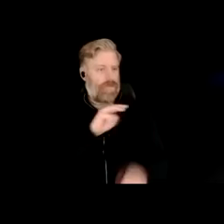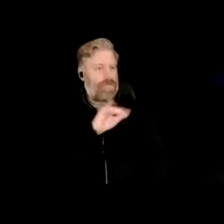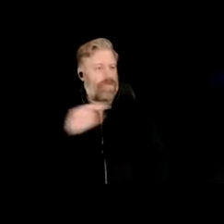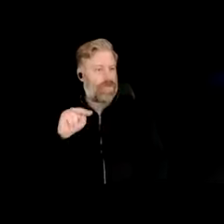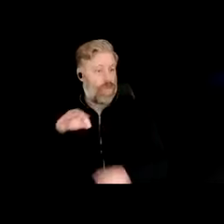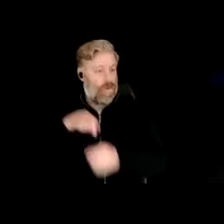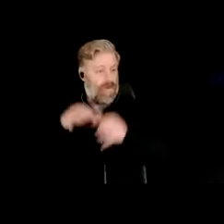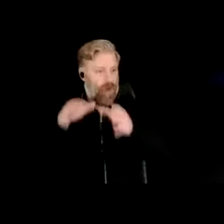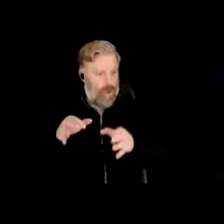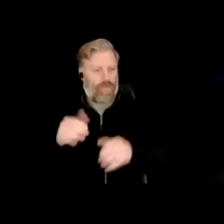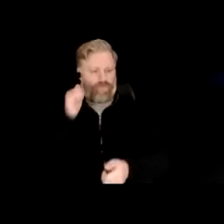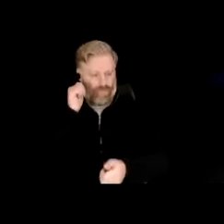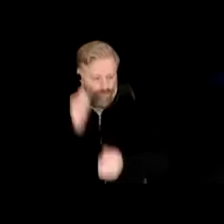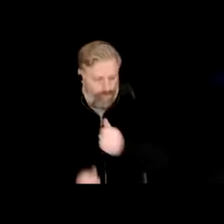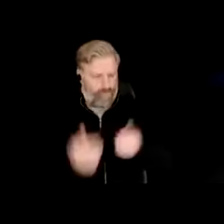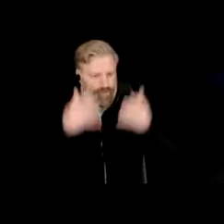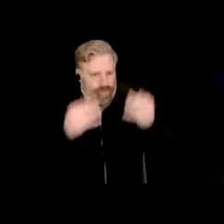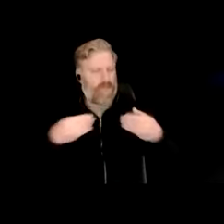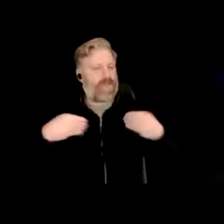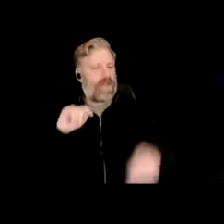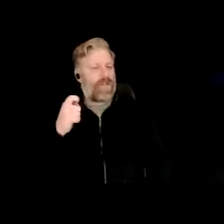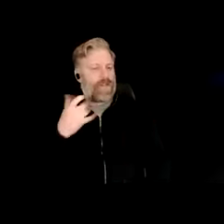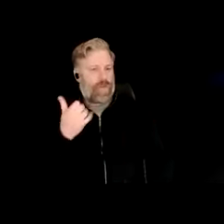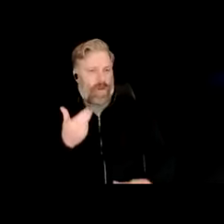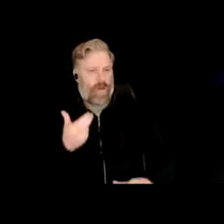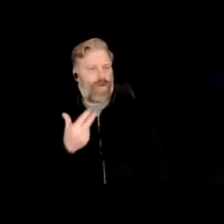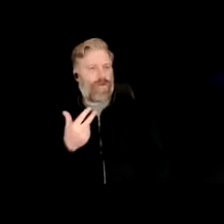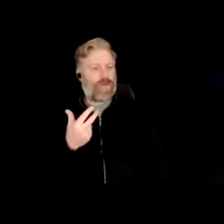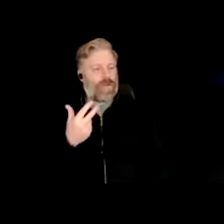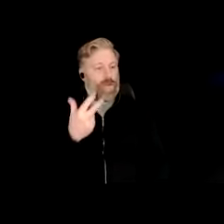that increased sales tax by 3/8 of 1% for 25 years.